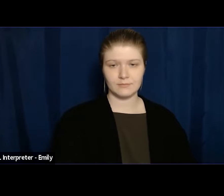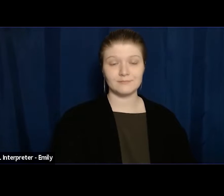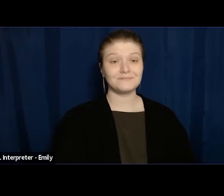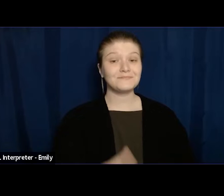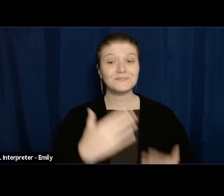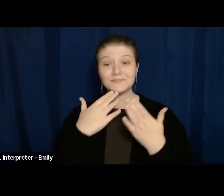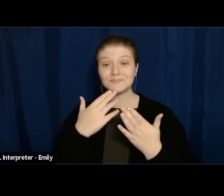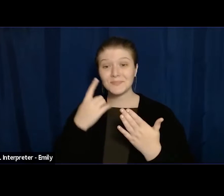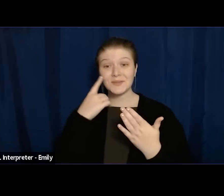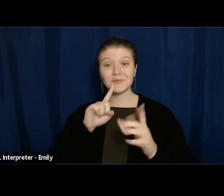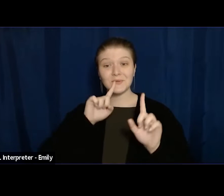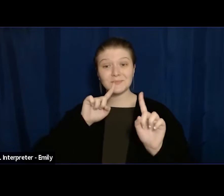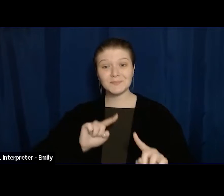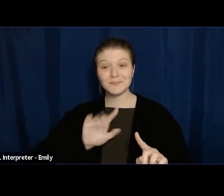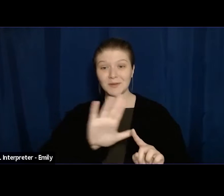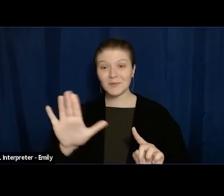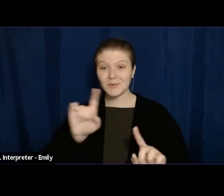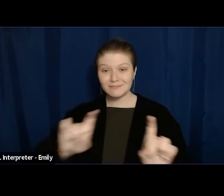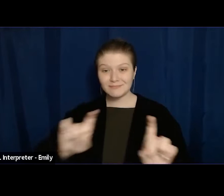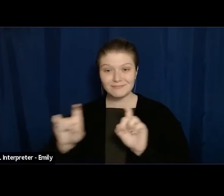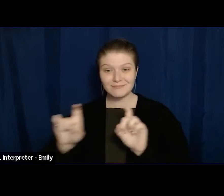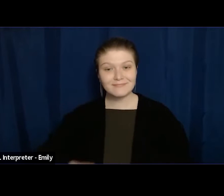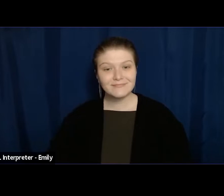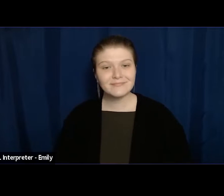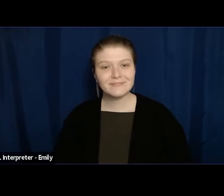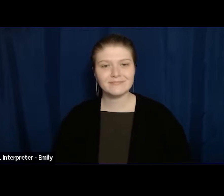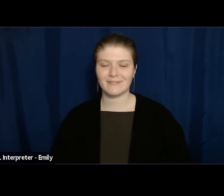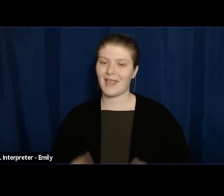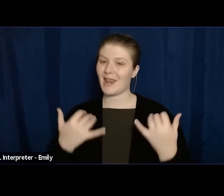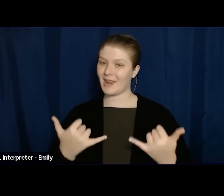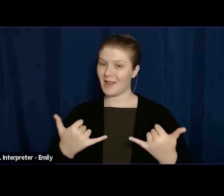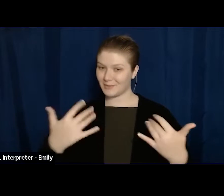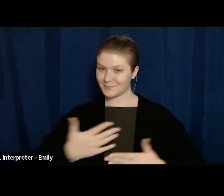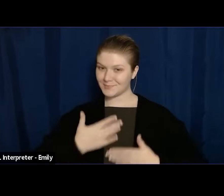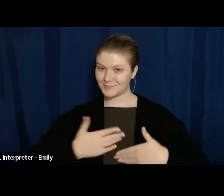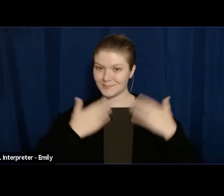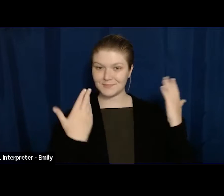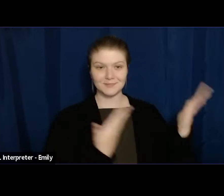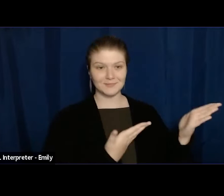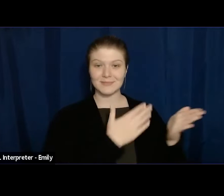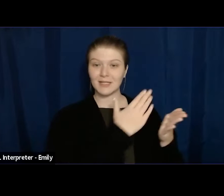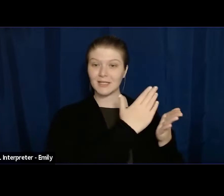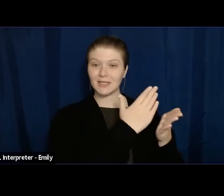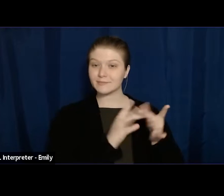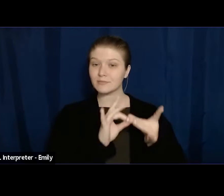And I'm now pleased to present this session, which will cover proposal submission modernization